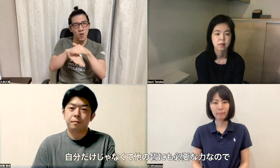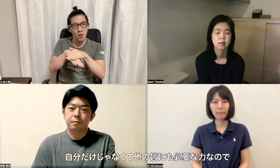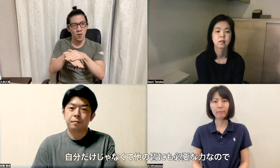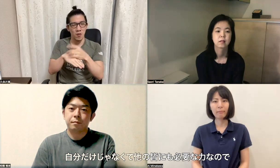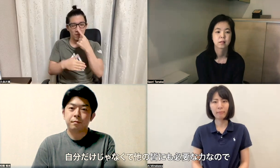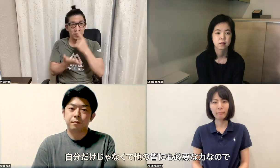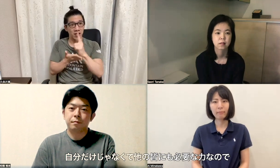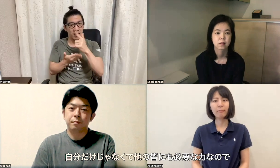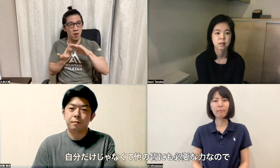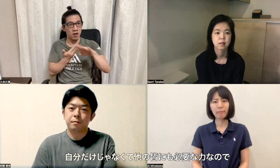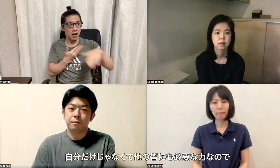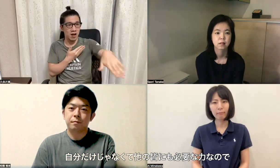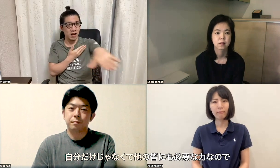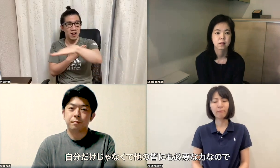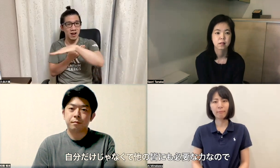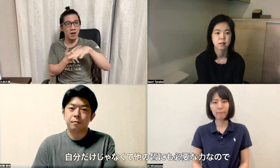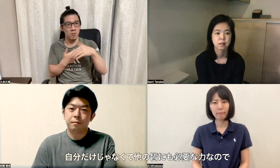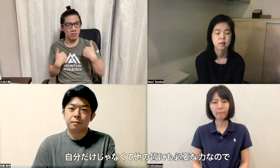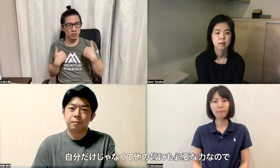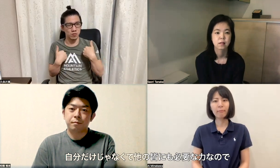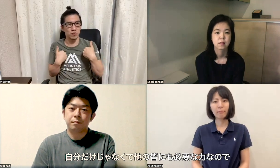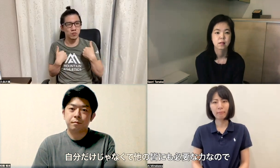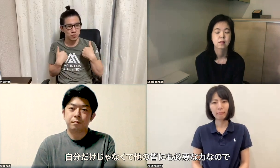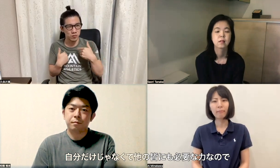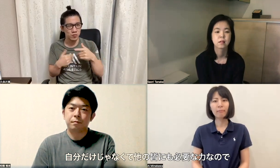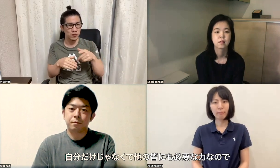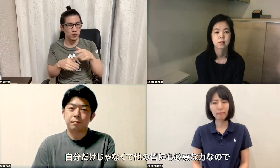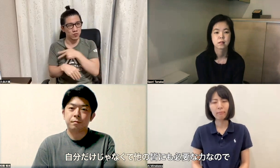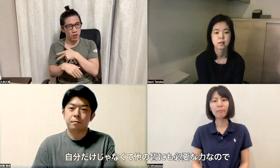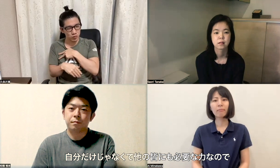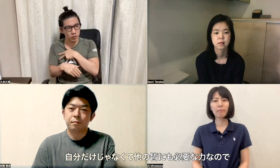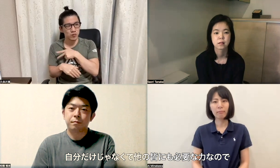The ability is necessary for every staff,